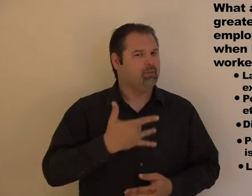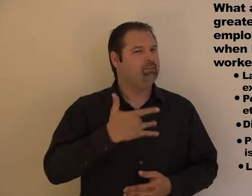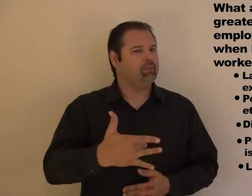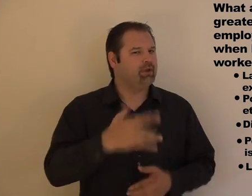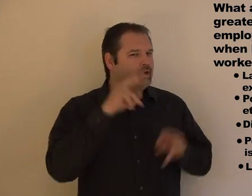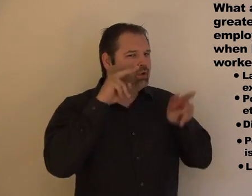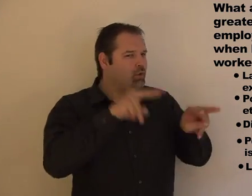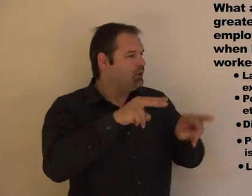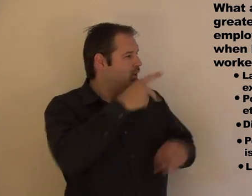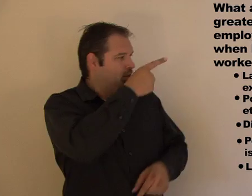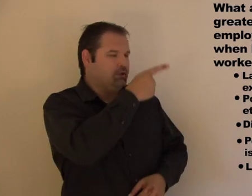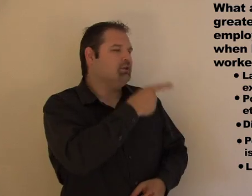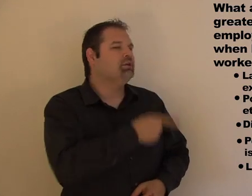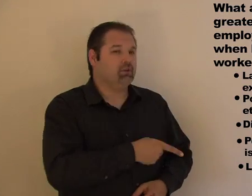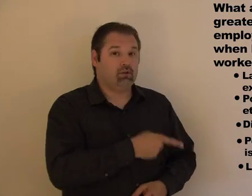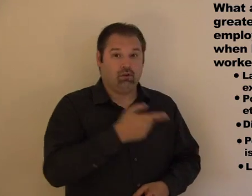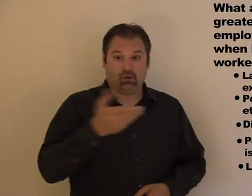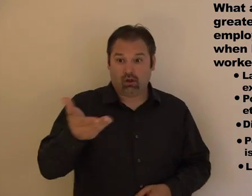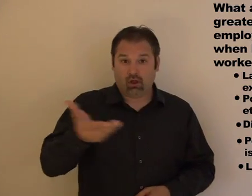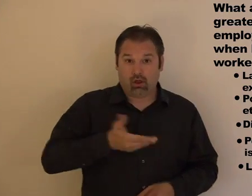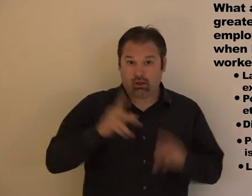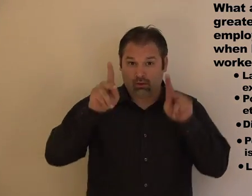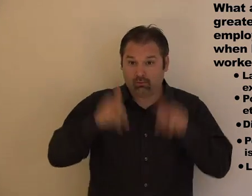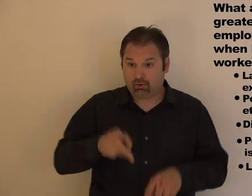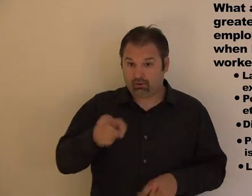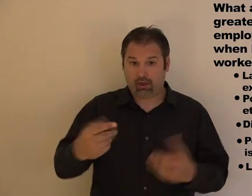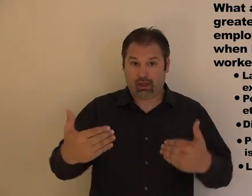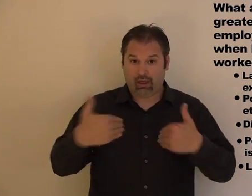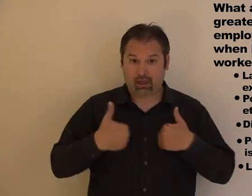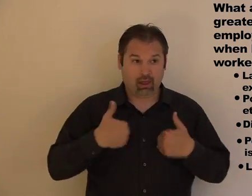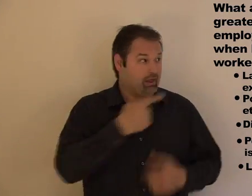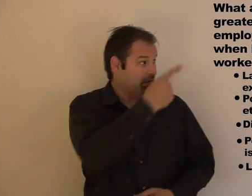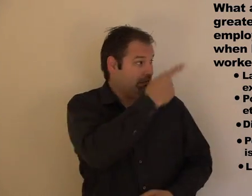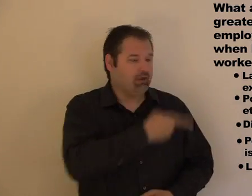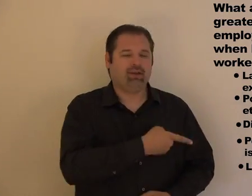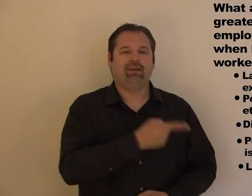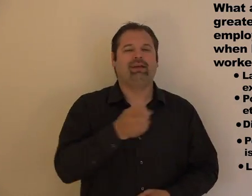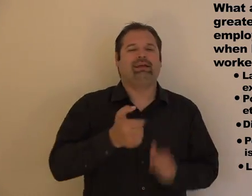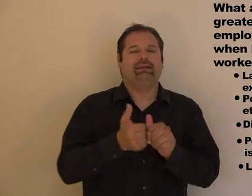If you don't have anything on this list, companies will